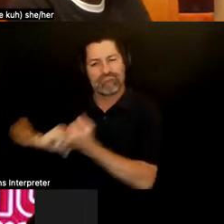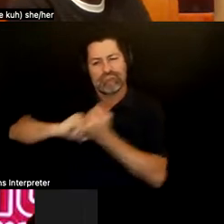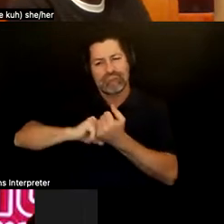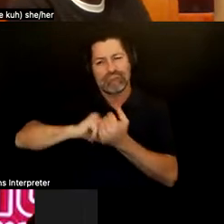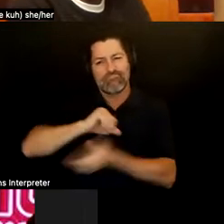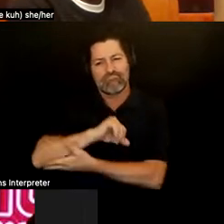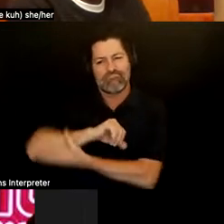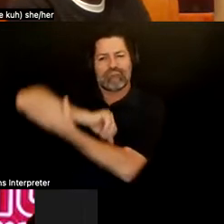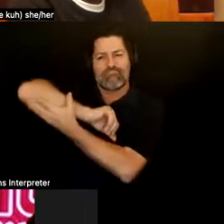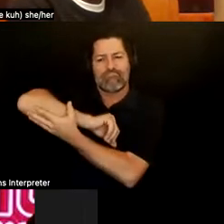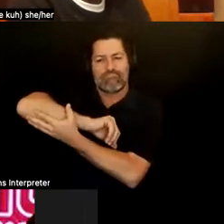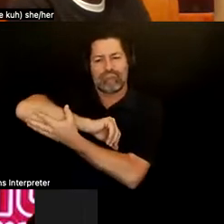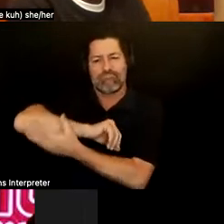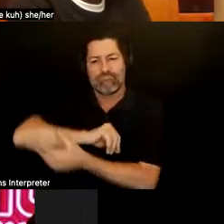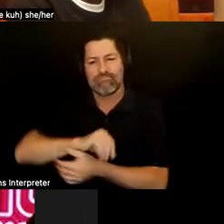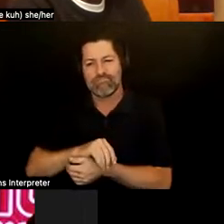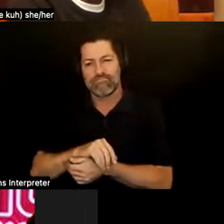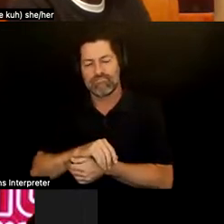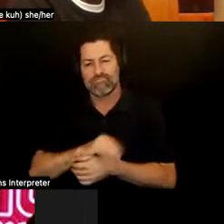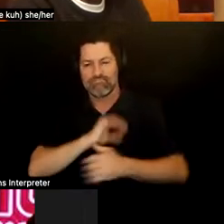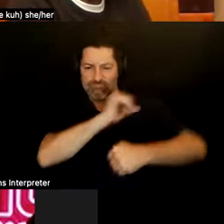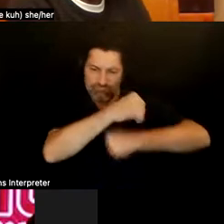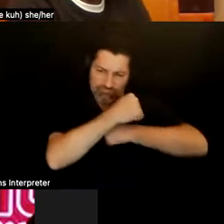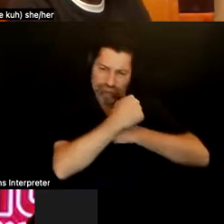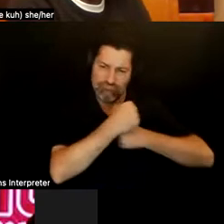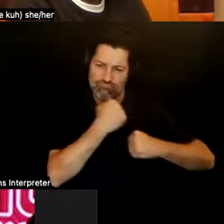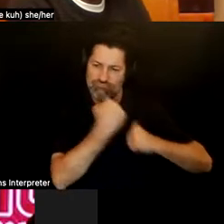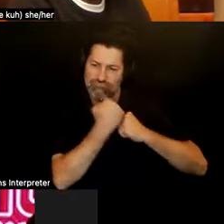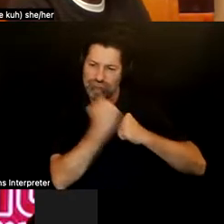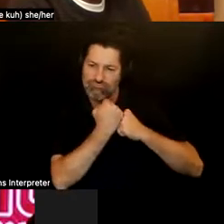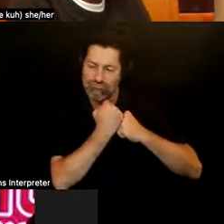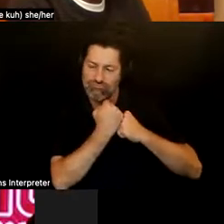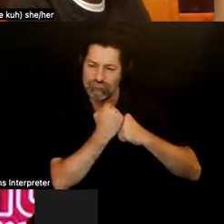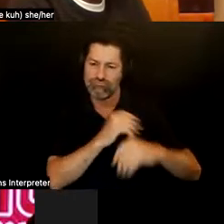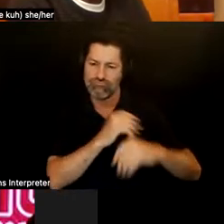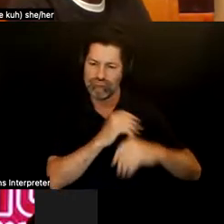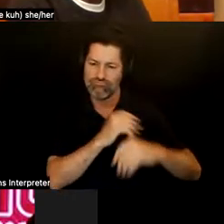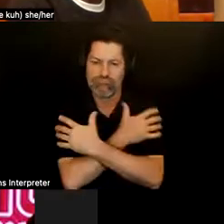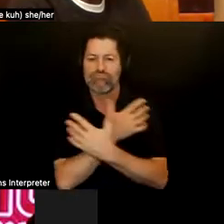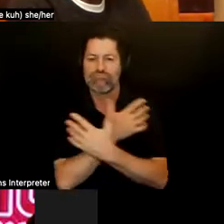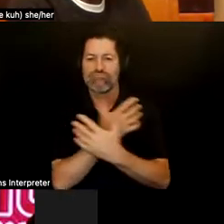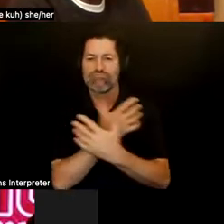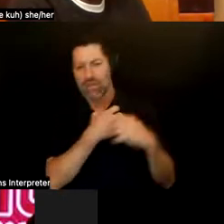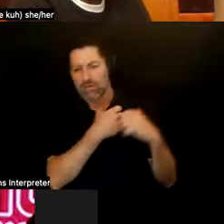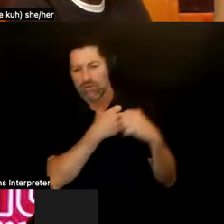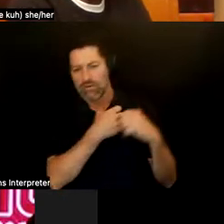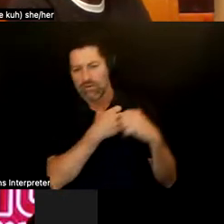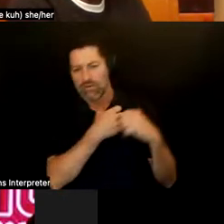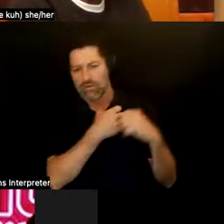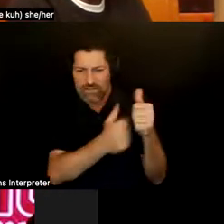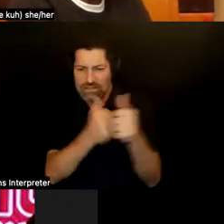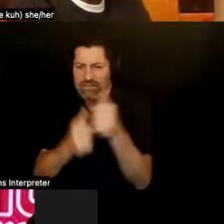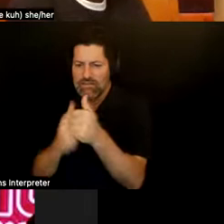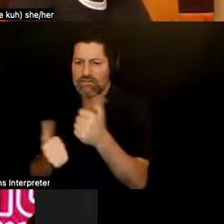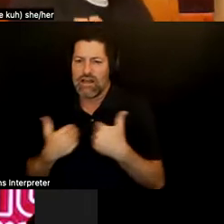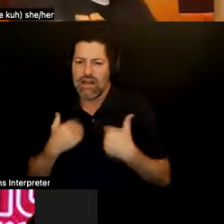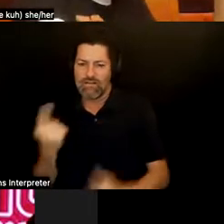the shoulders. we cry on to the arms that hold us, to the strength in each of us alone,